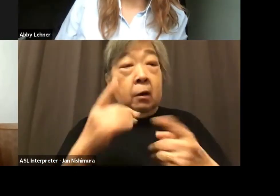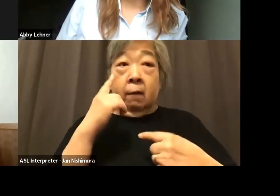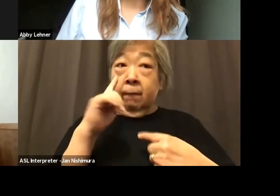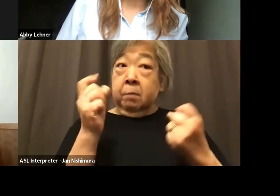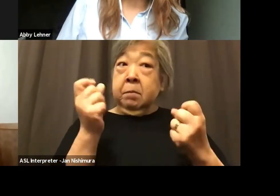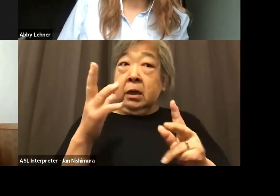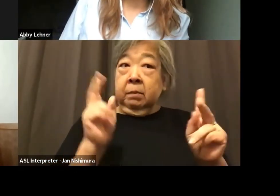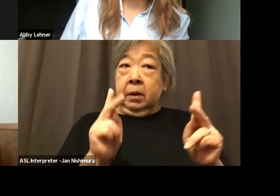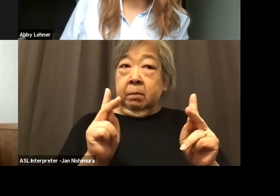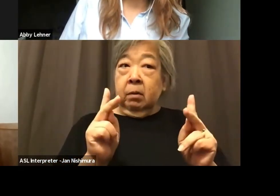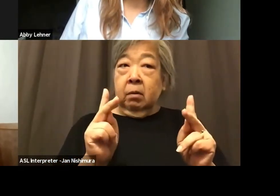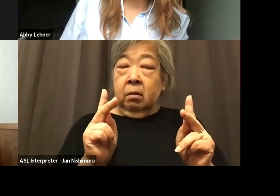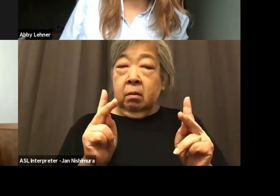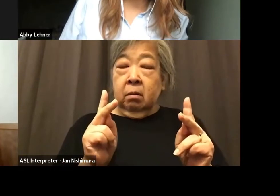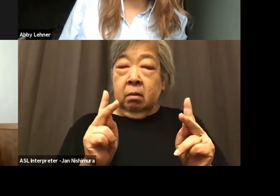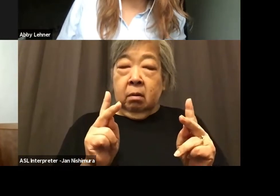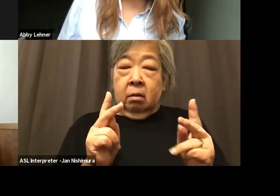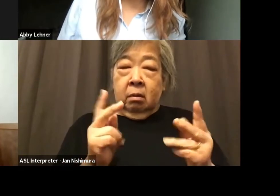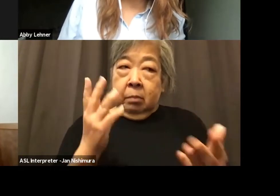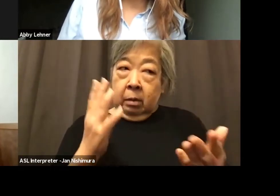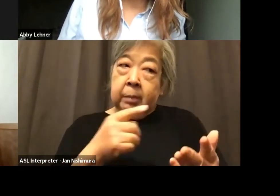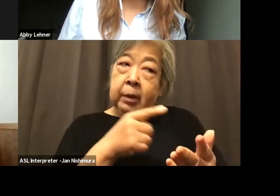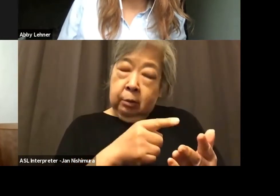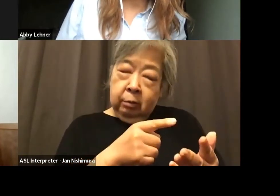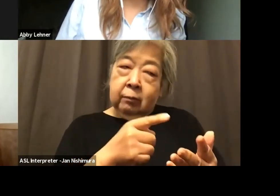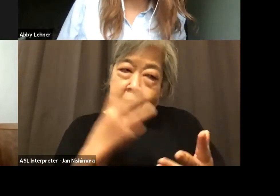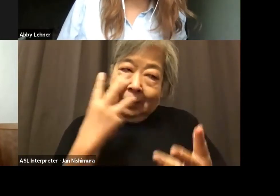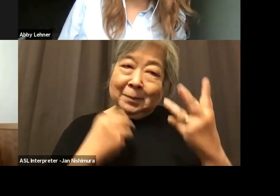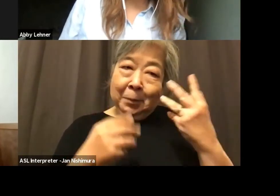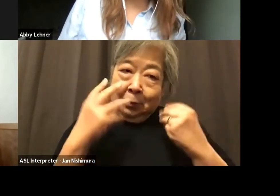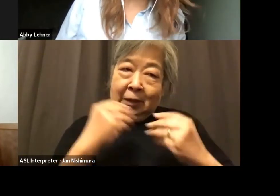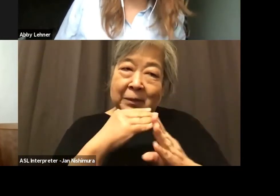encounter you probably have encountered barriers like that in the U.S. too, right Abby?